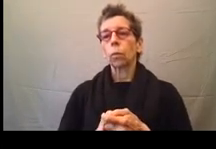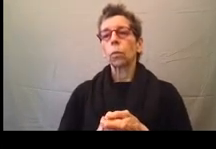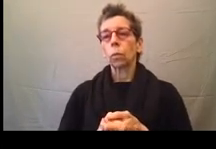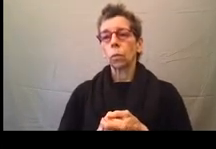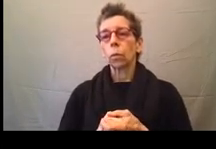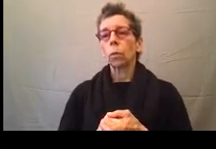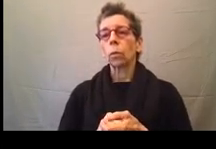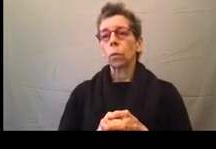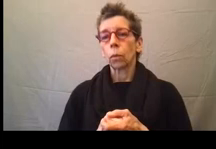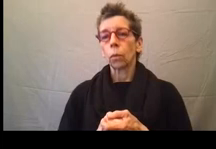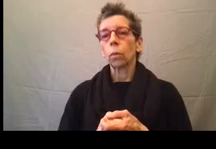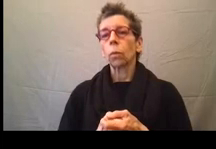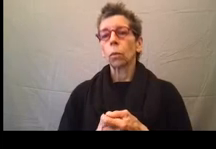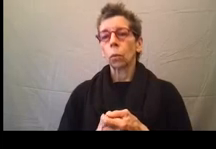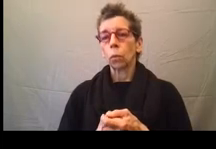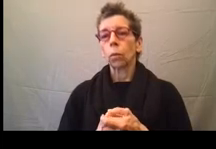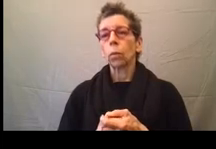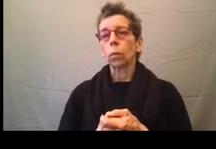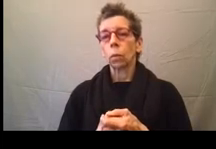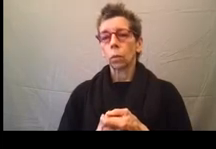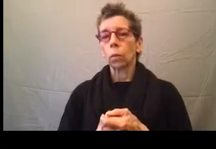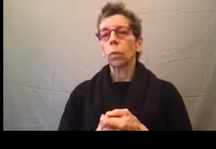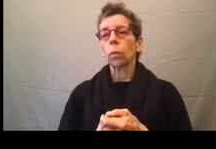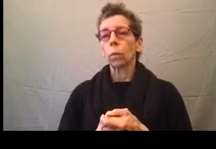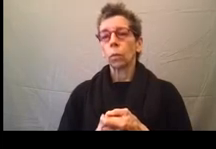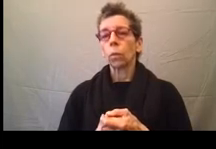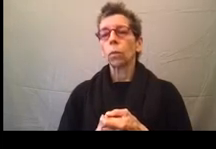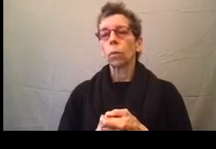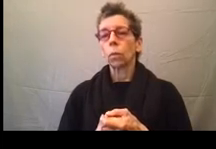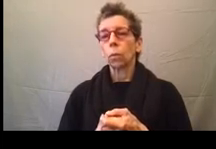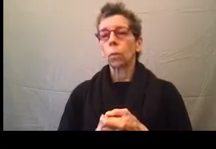disabilities know don't feel quite right but can't actually pinpoint. For example, when